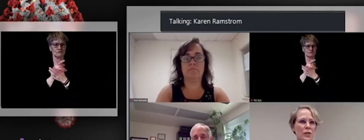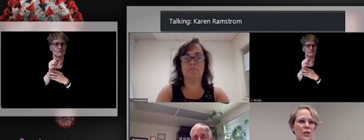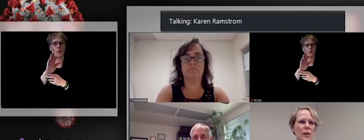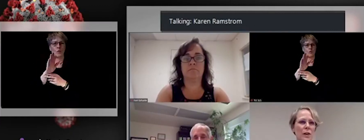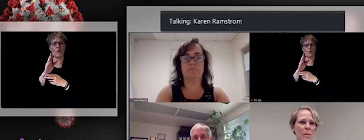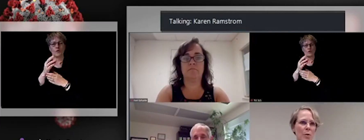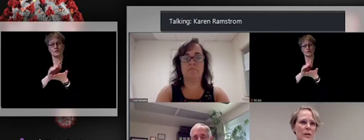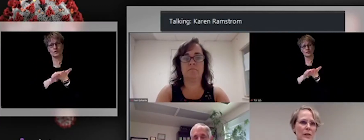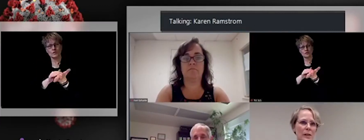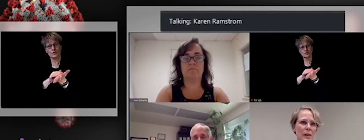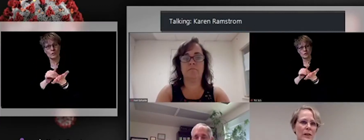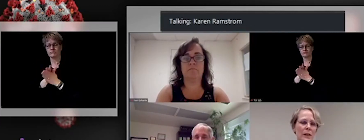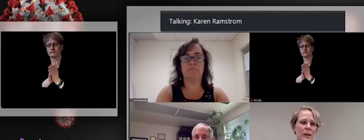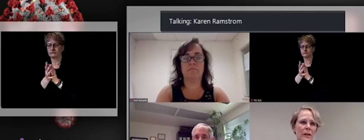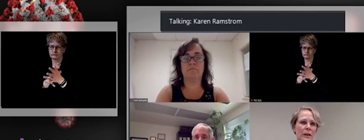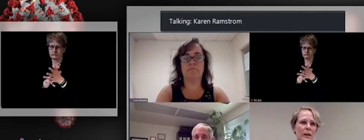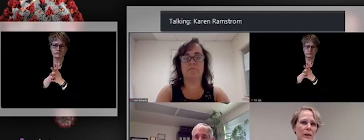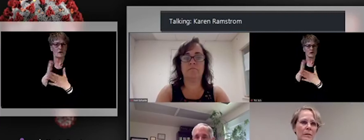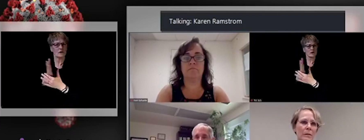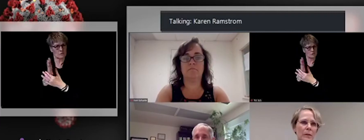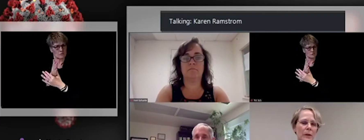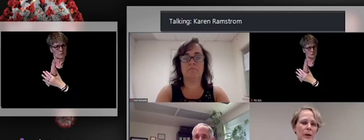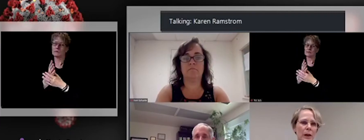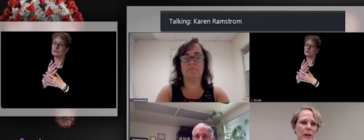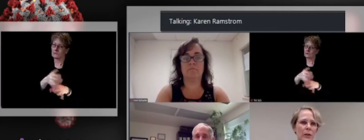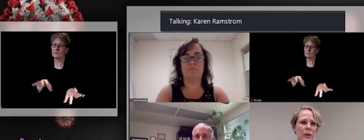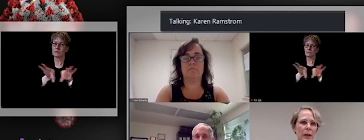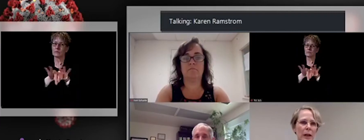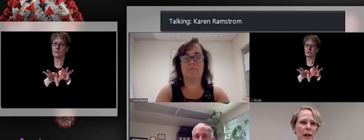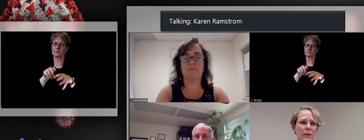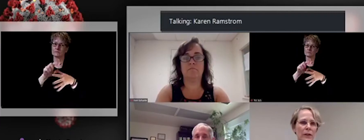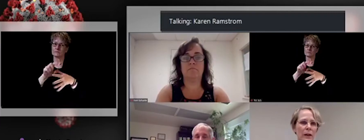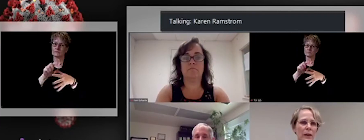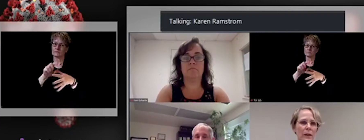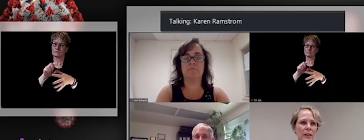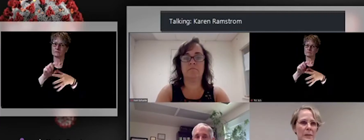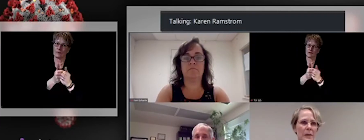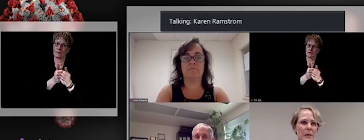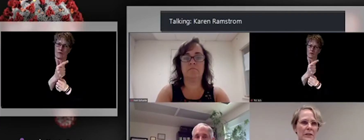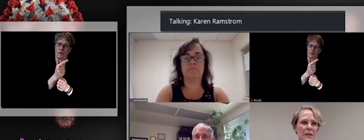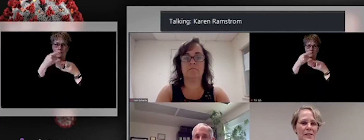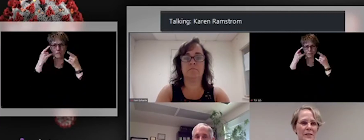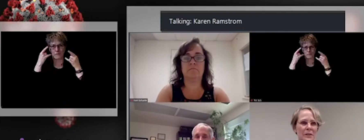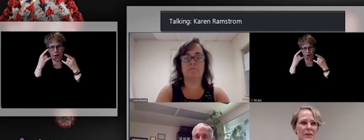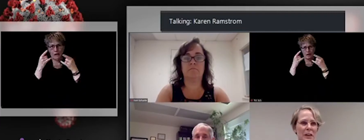measures are important together. I don't know that we have documented evidence of a lot